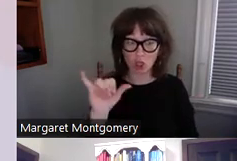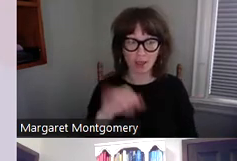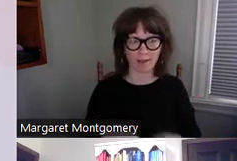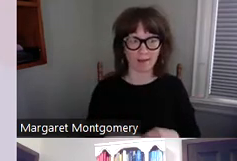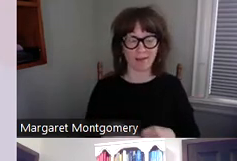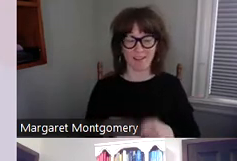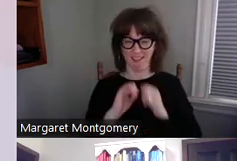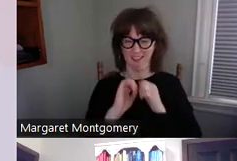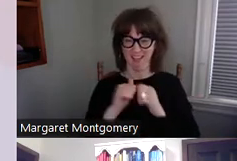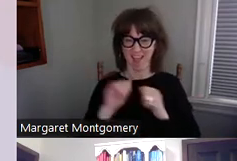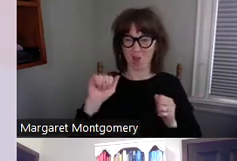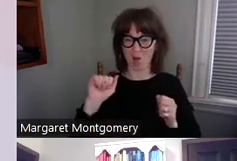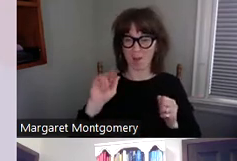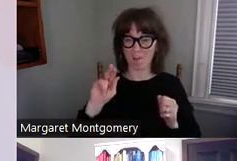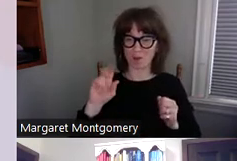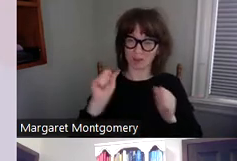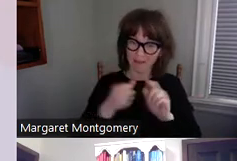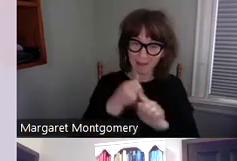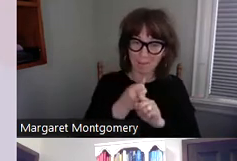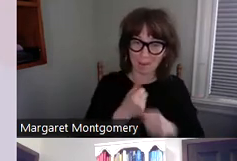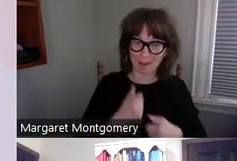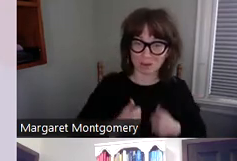12:08:08 That's Okay, we're in the ways that 2% as well.